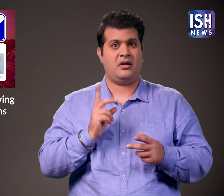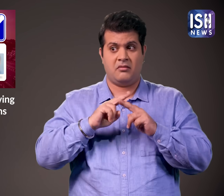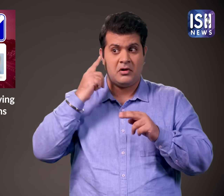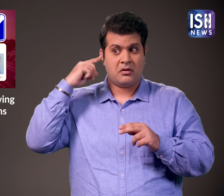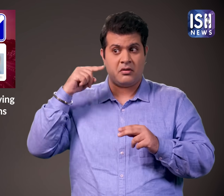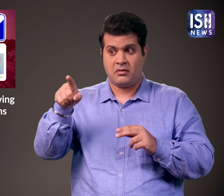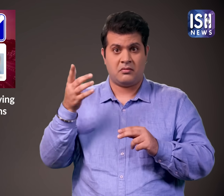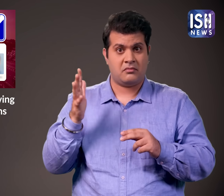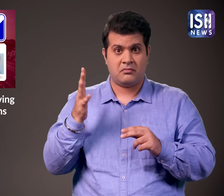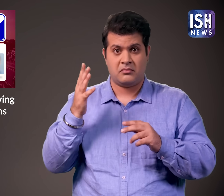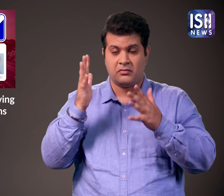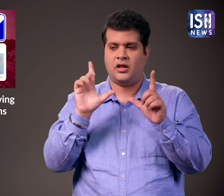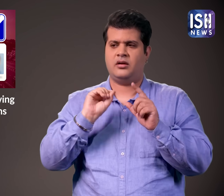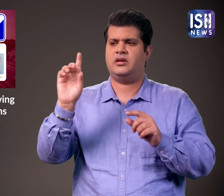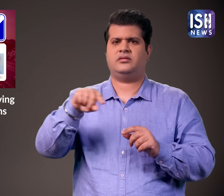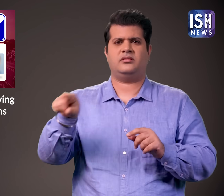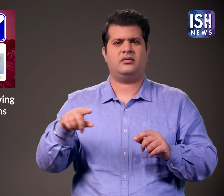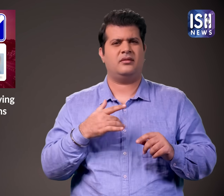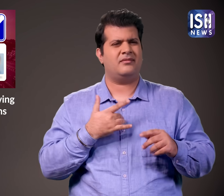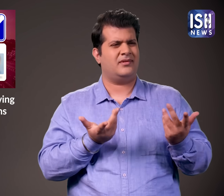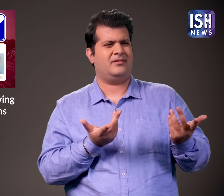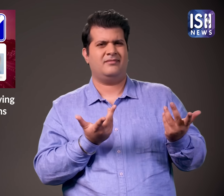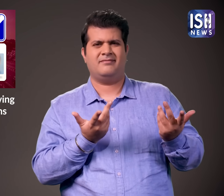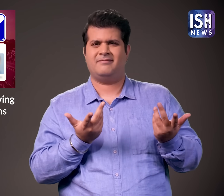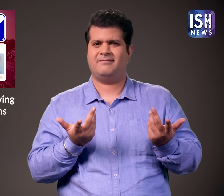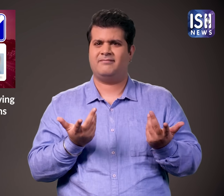Without the special test, they don’t get the licence — Strange!